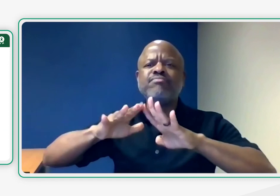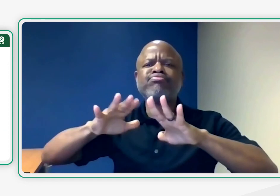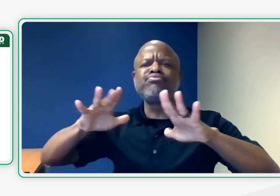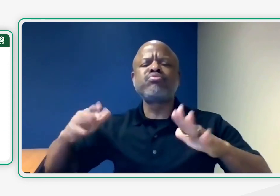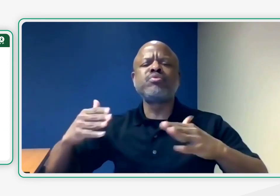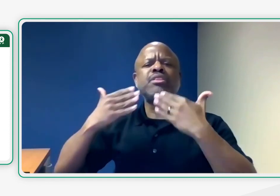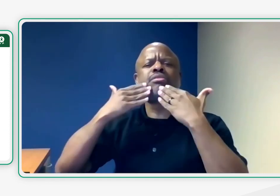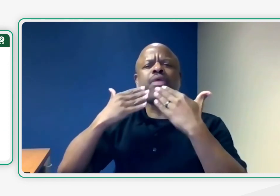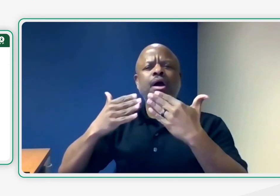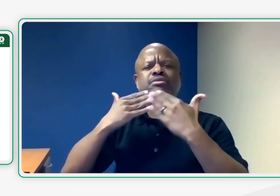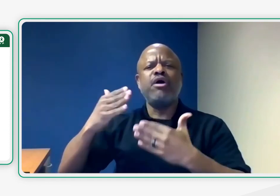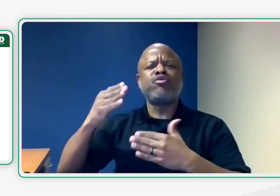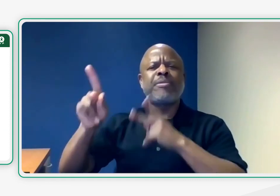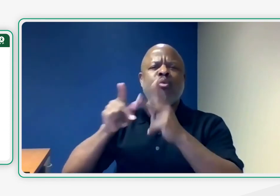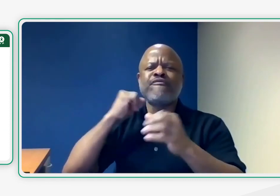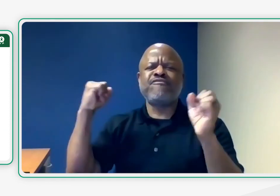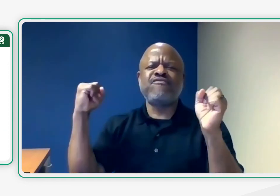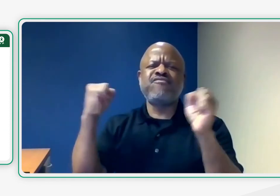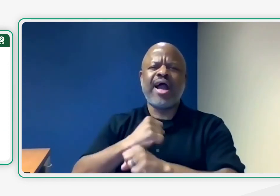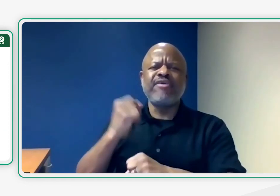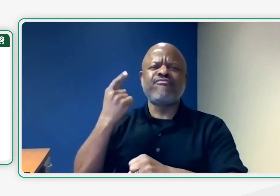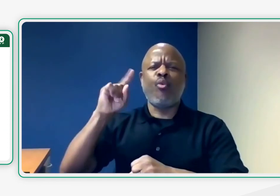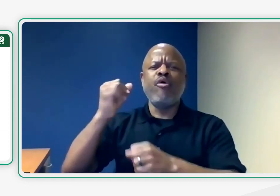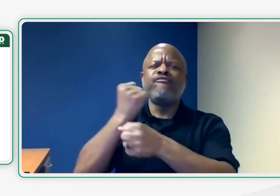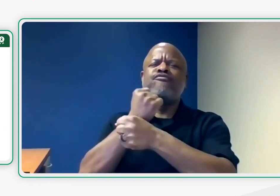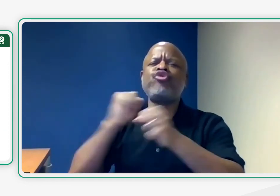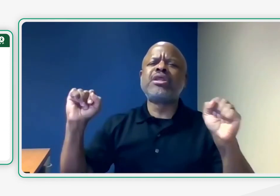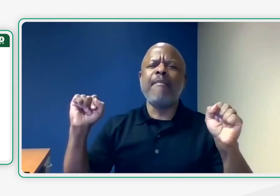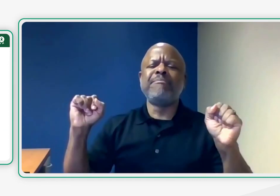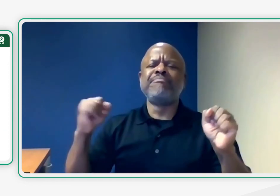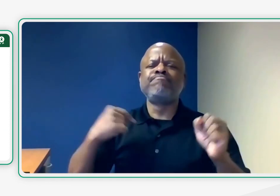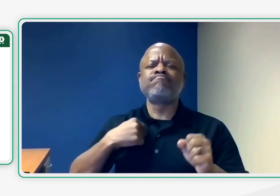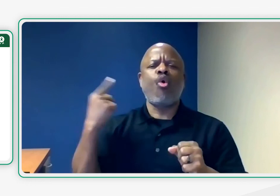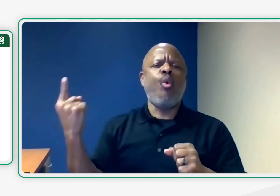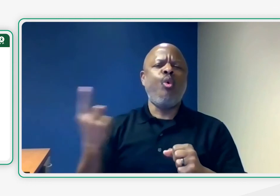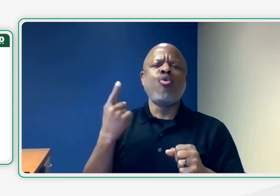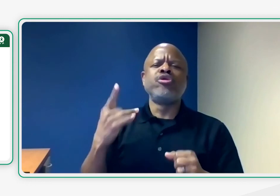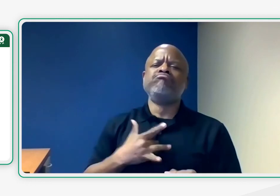They had, you know, economic autonomy. They could build a community. And so, I really